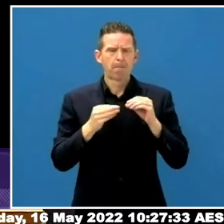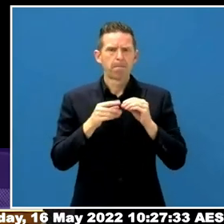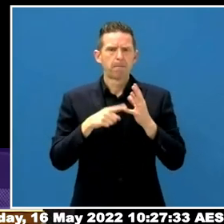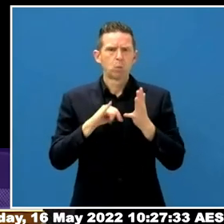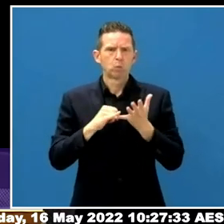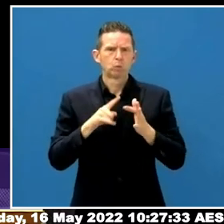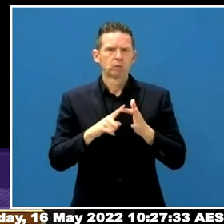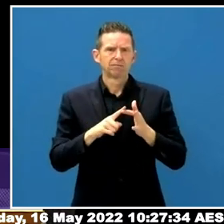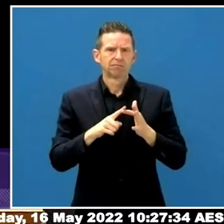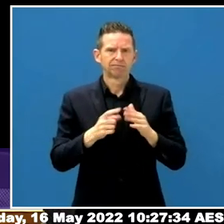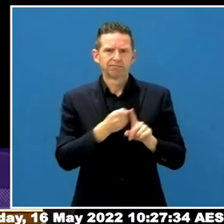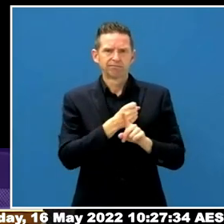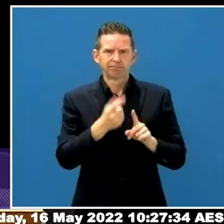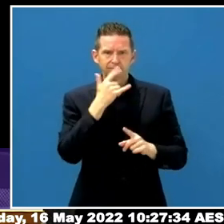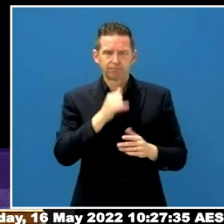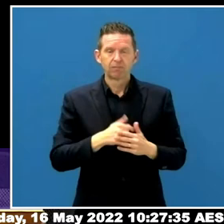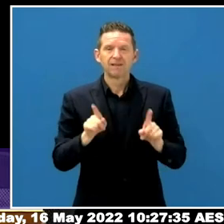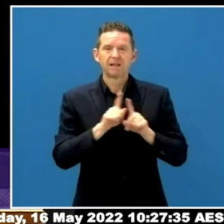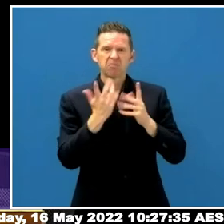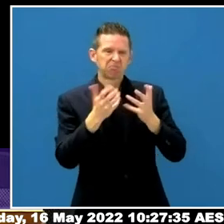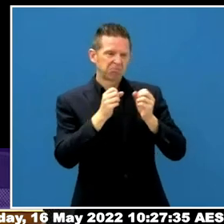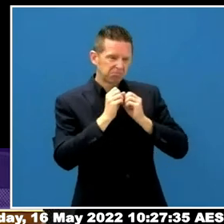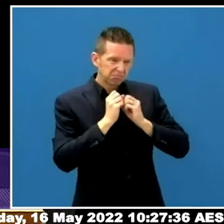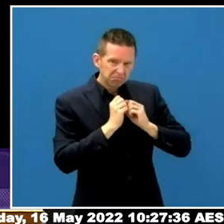This includes verbal abuse and taunting.